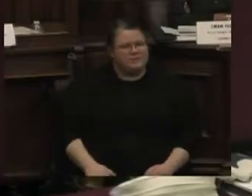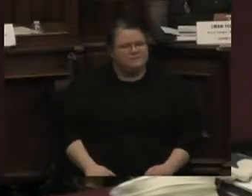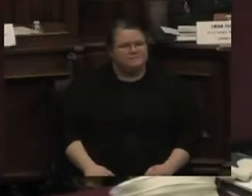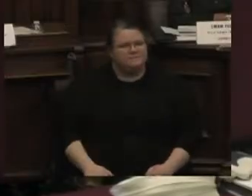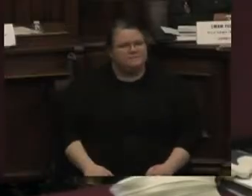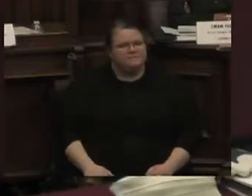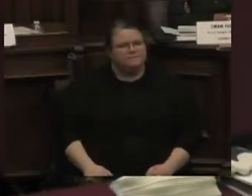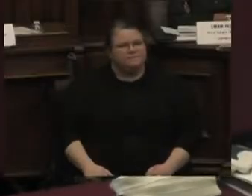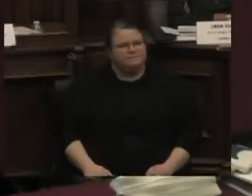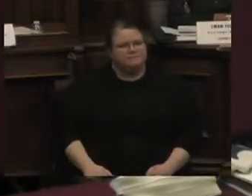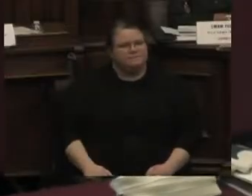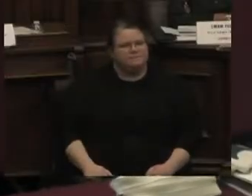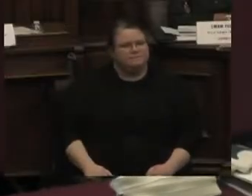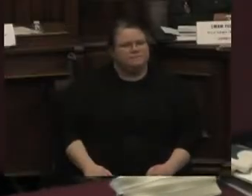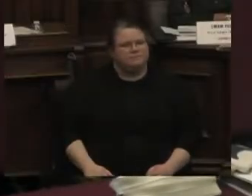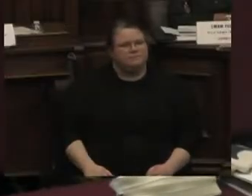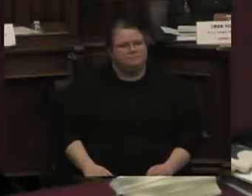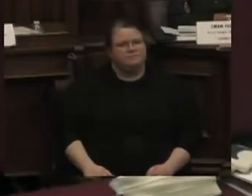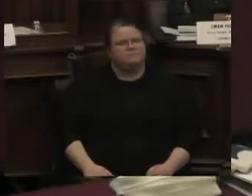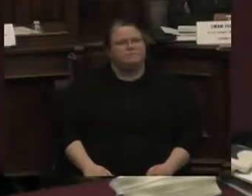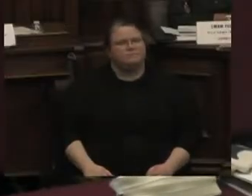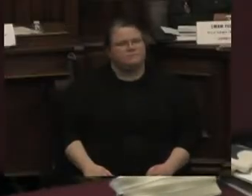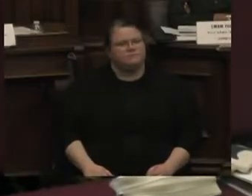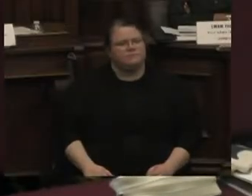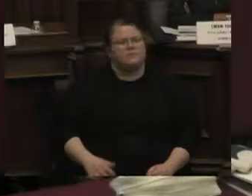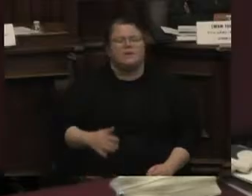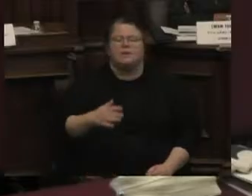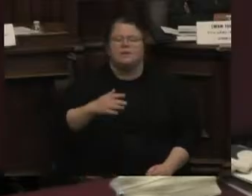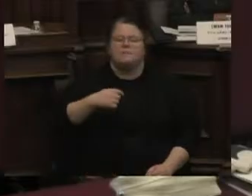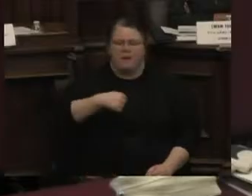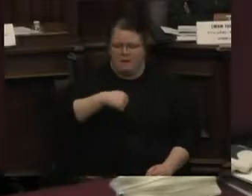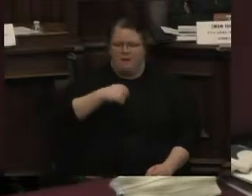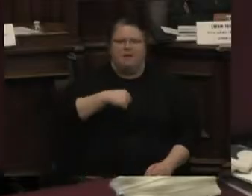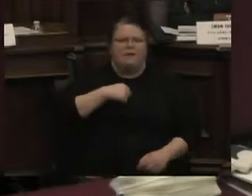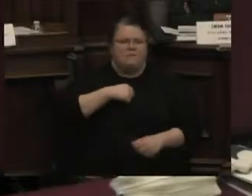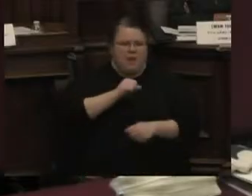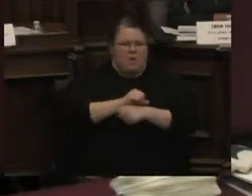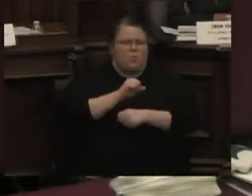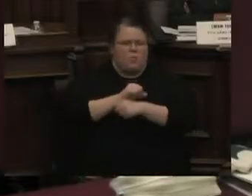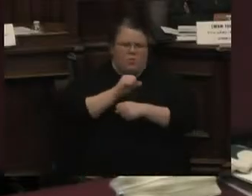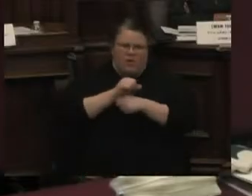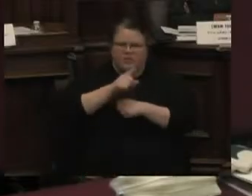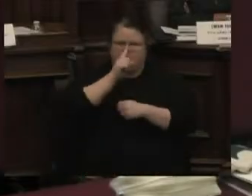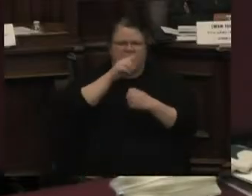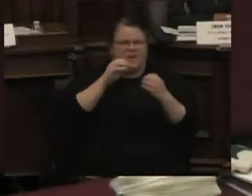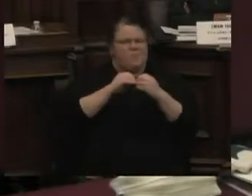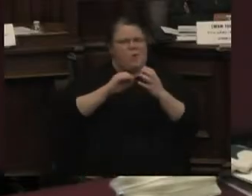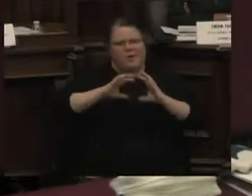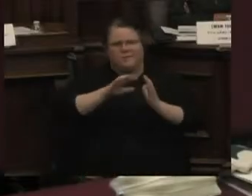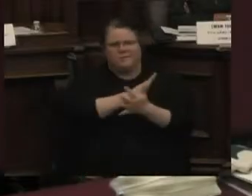Just wanted to share with you a little bit of my background. I